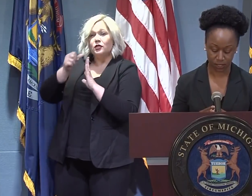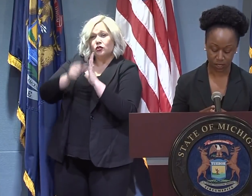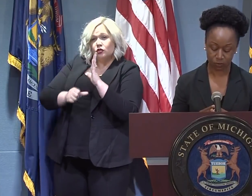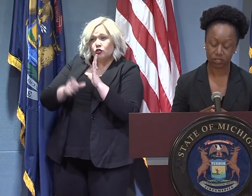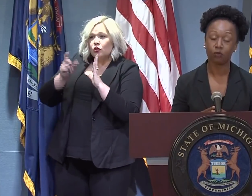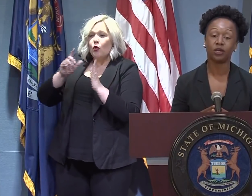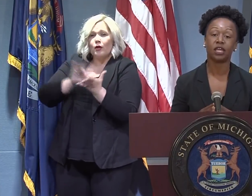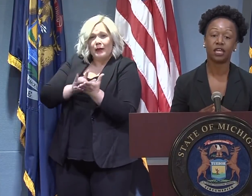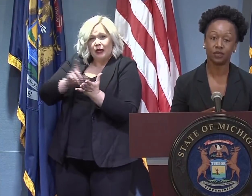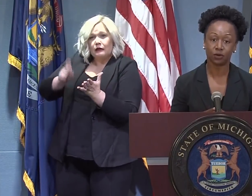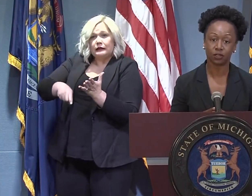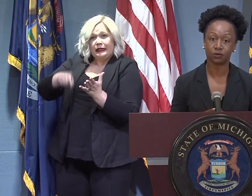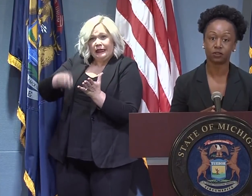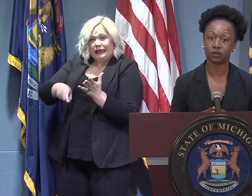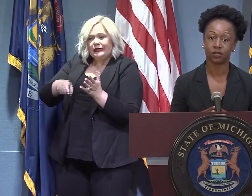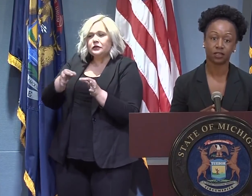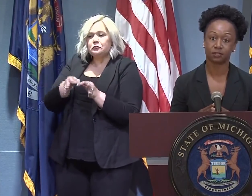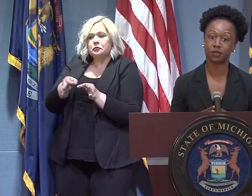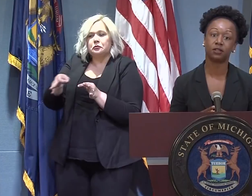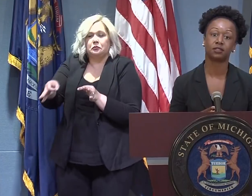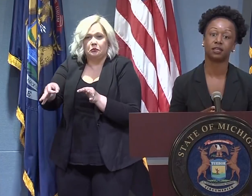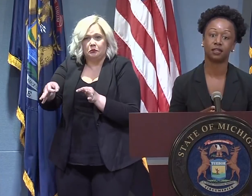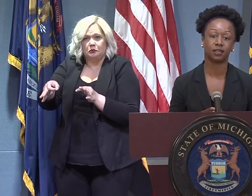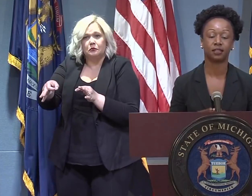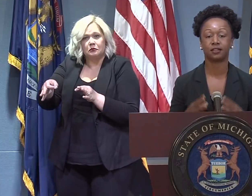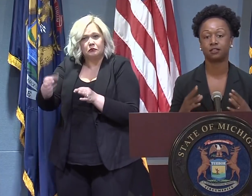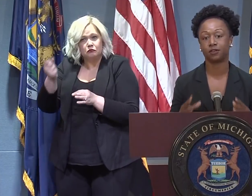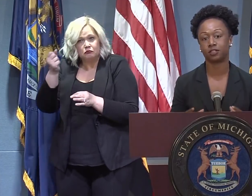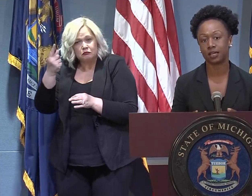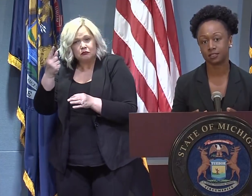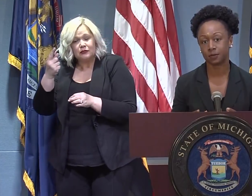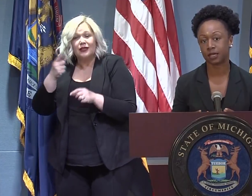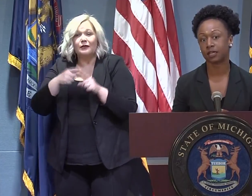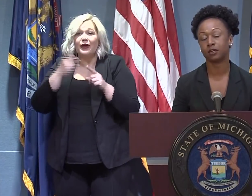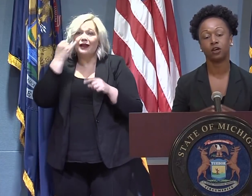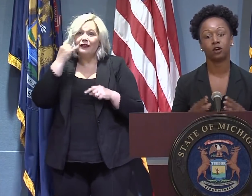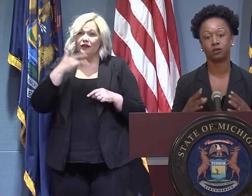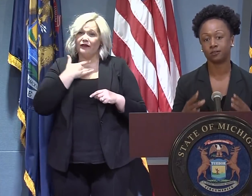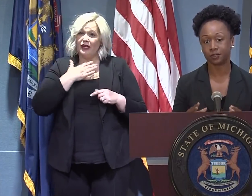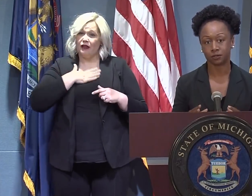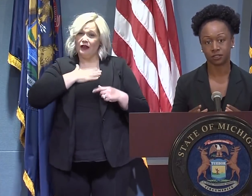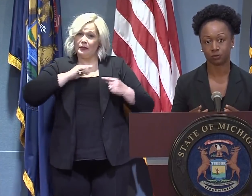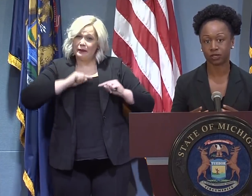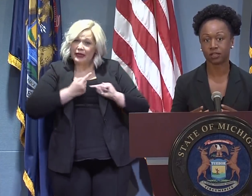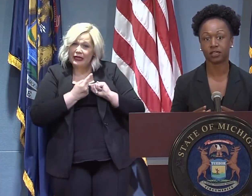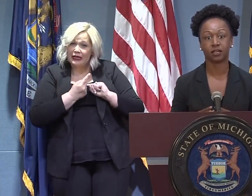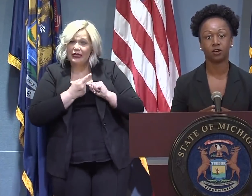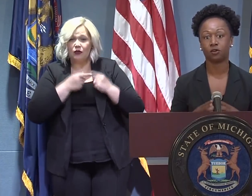TAKING CARE OF THEMSELVES. SOME MORE ELECTIVE PROCEDURE, BEING DELAYED, WE DON'T WANT